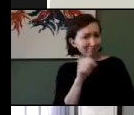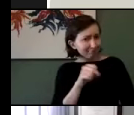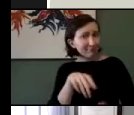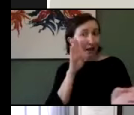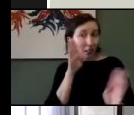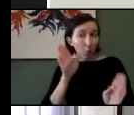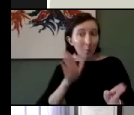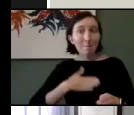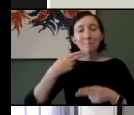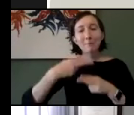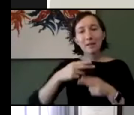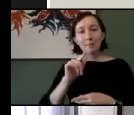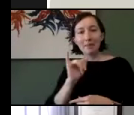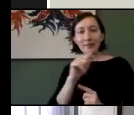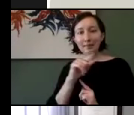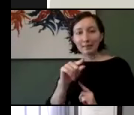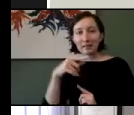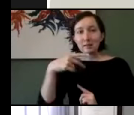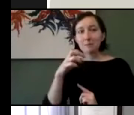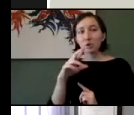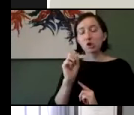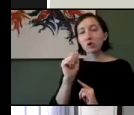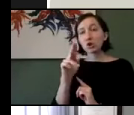I'm the coprincipal investigator for this wonderful project